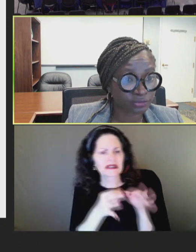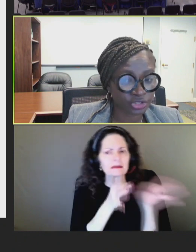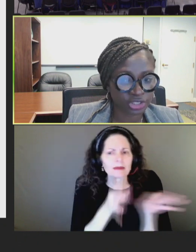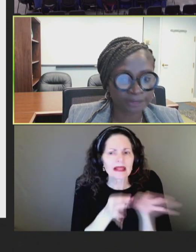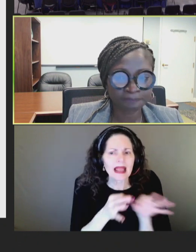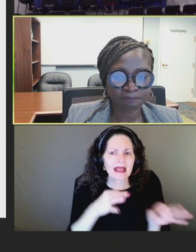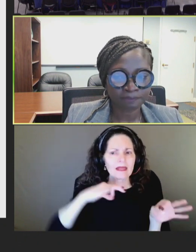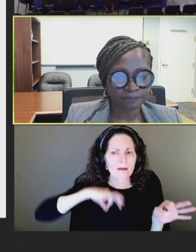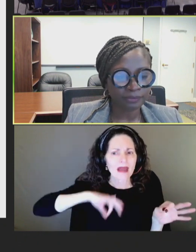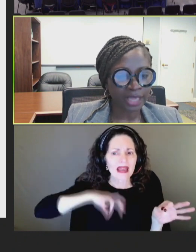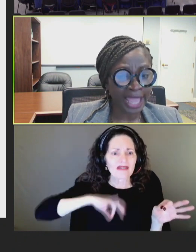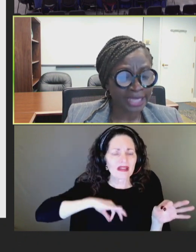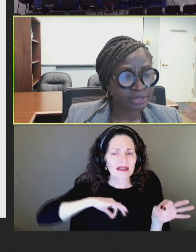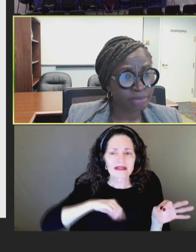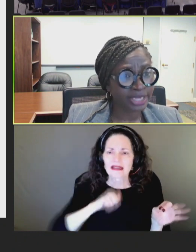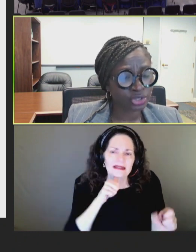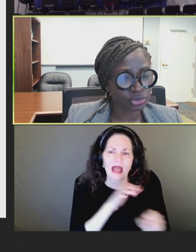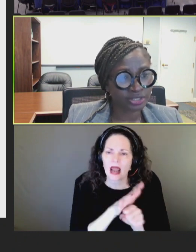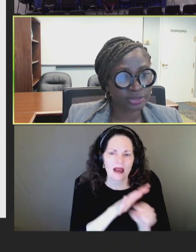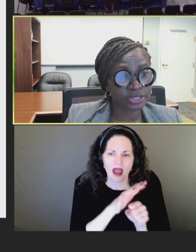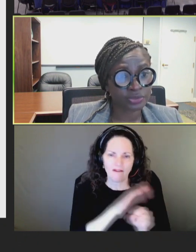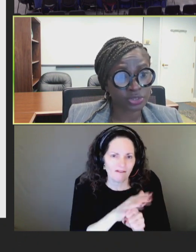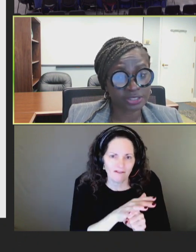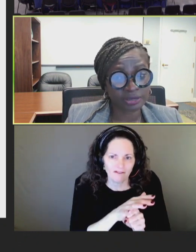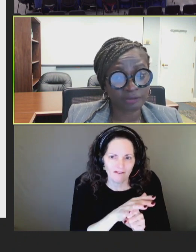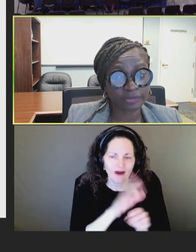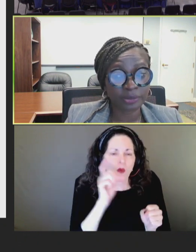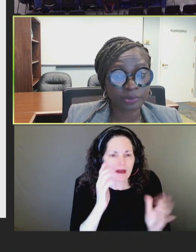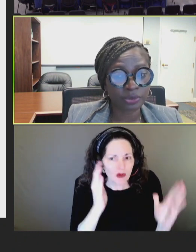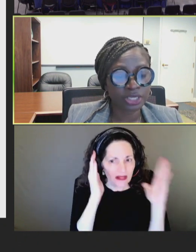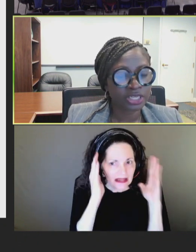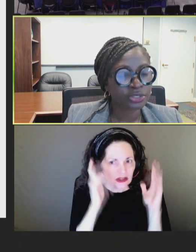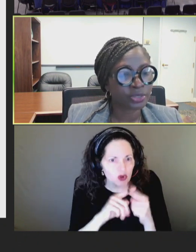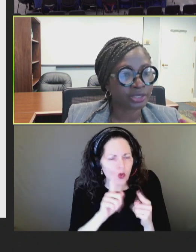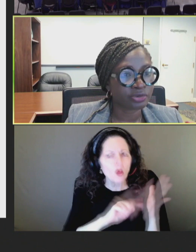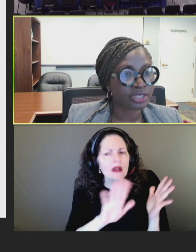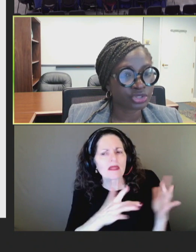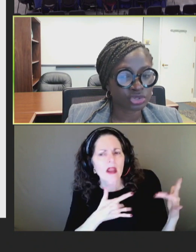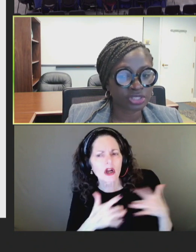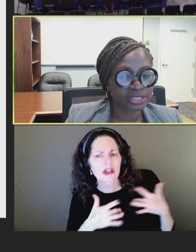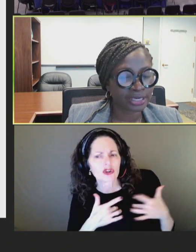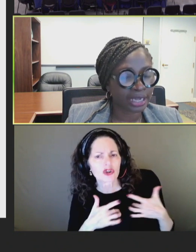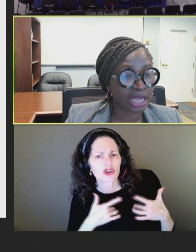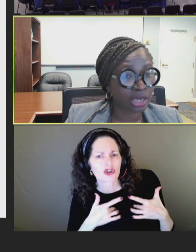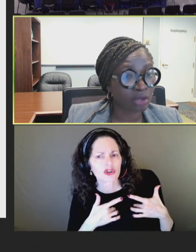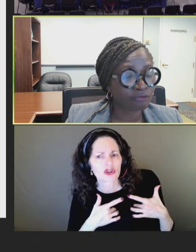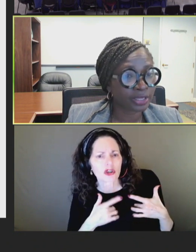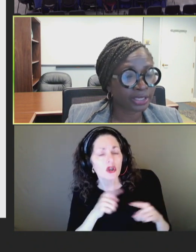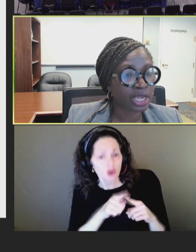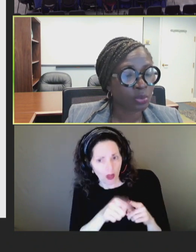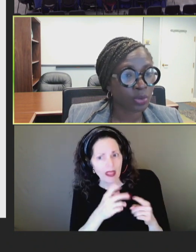sufficient. And making sure these resources are available to increase trust and comfort